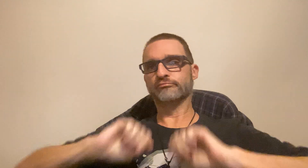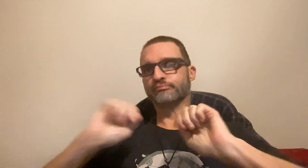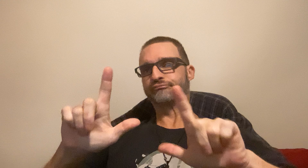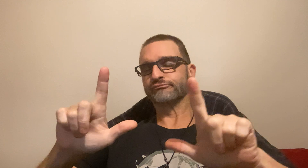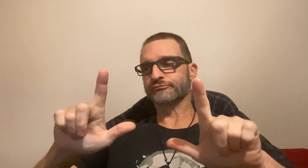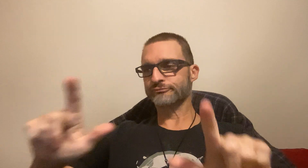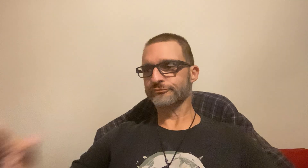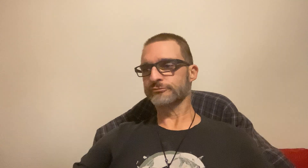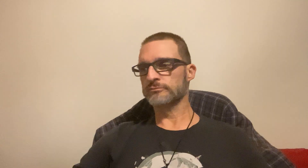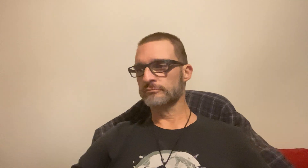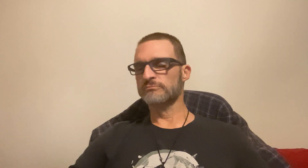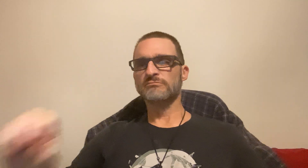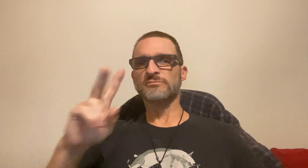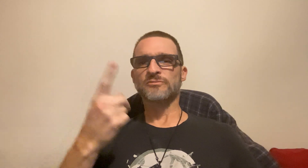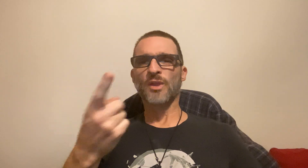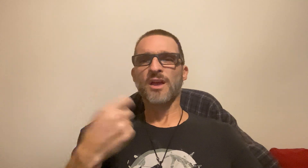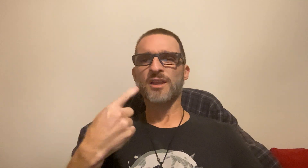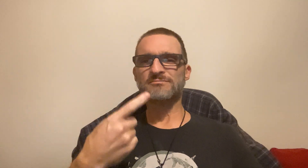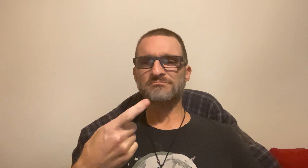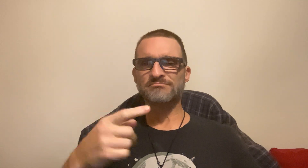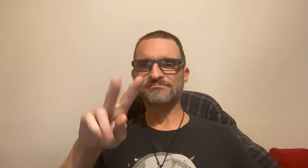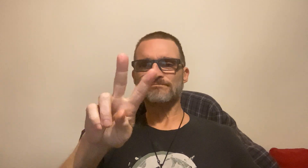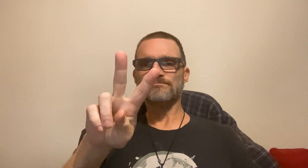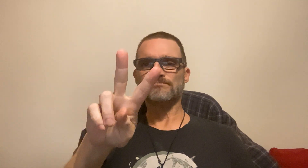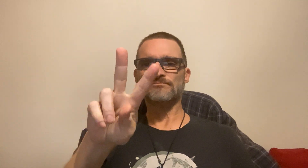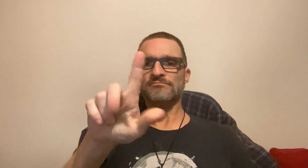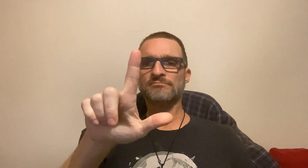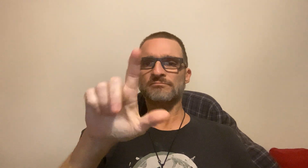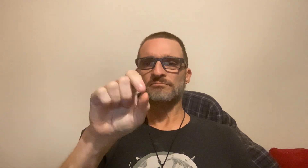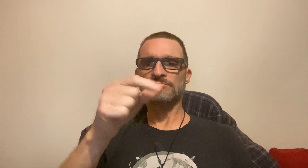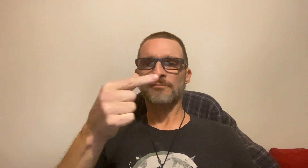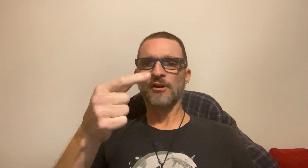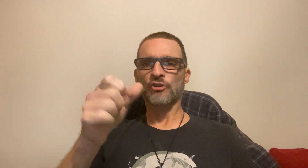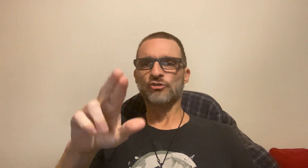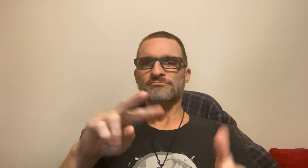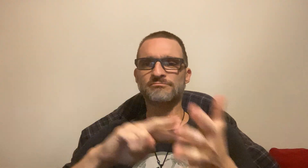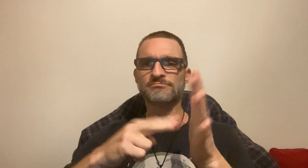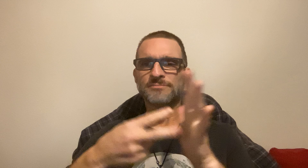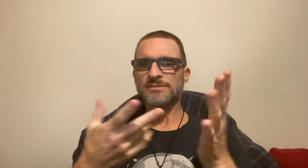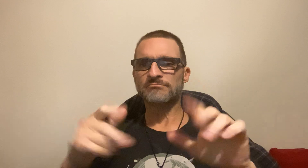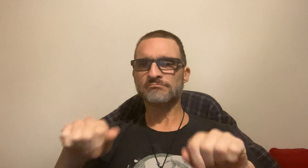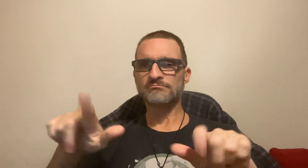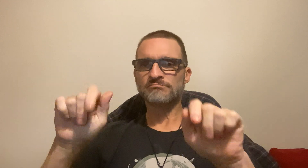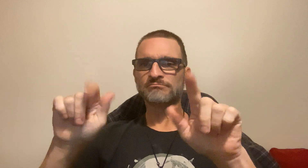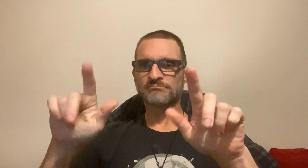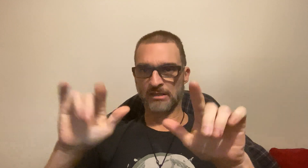Then I can focus on vlog. Someone asked me what does "vlogger" mean. [a blogger who does videos]